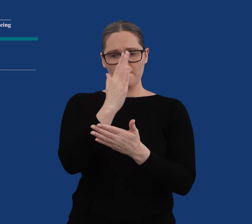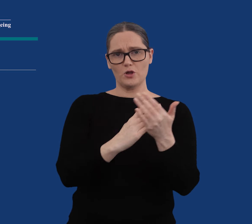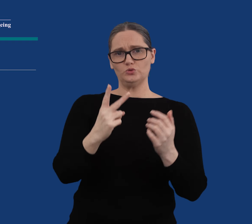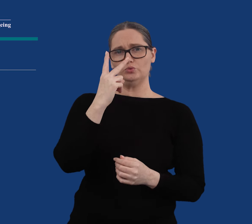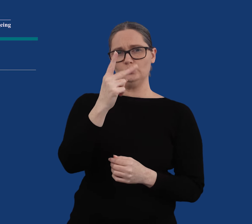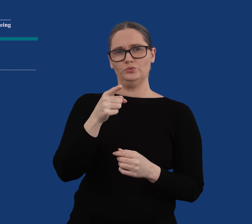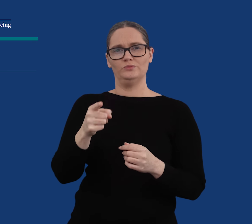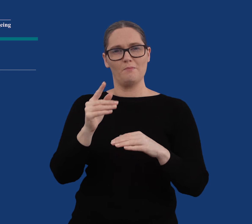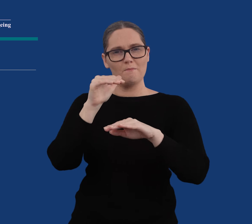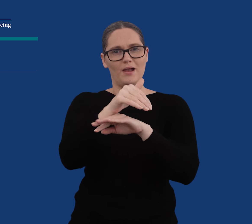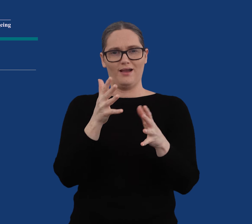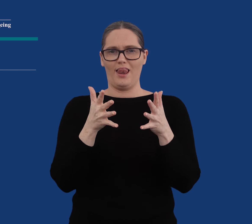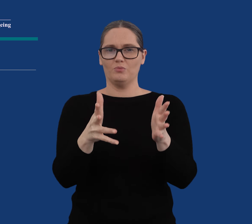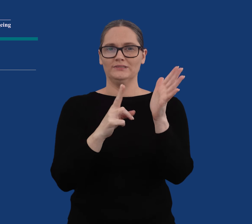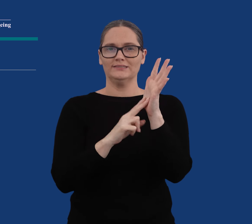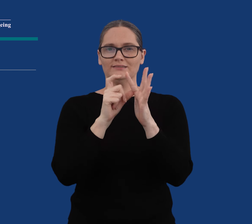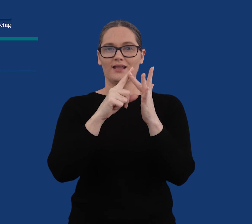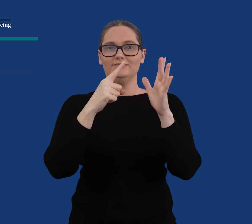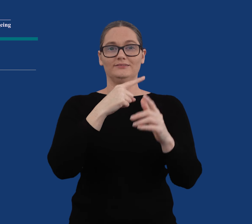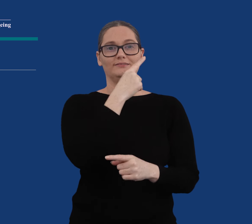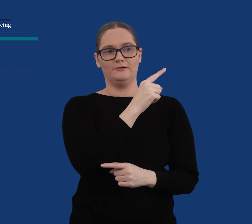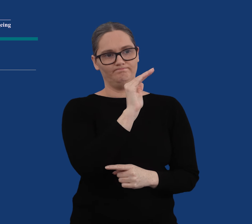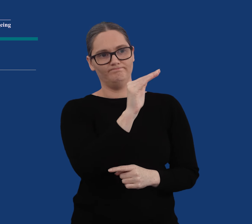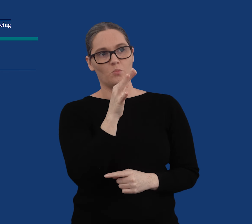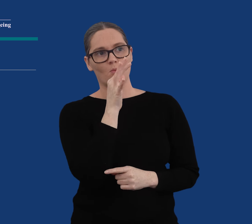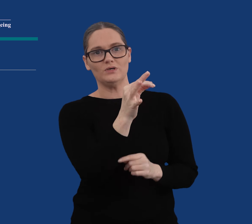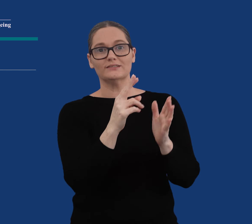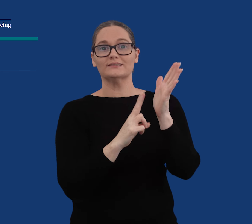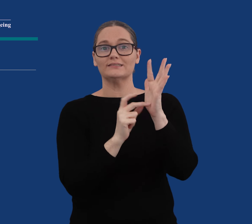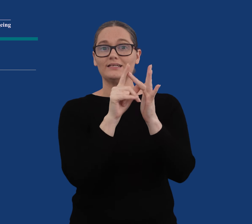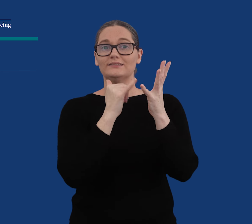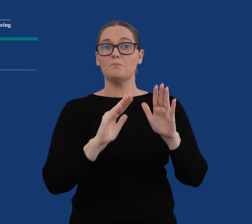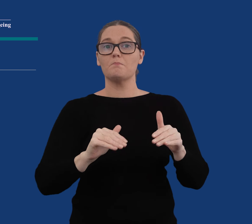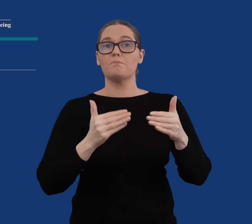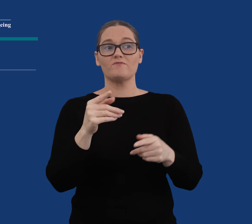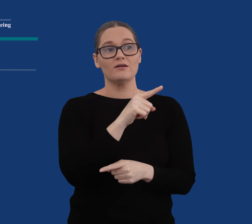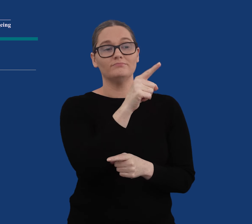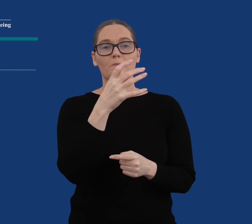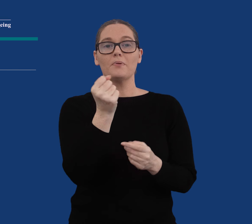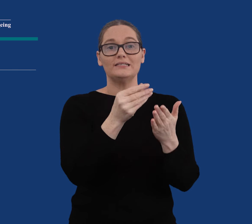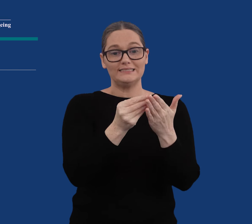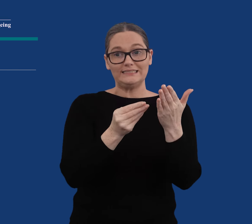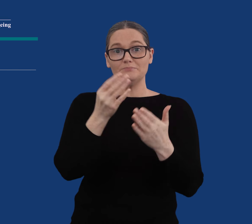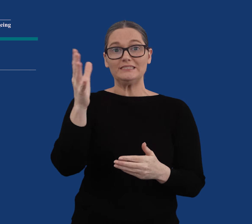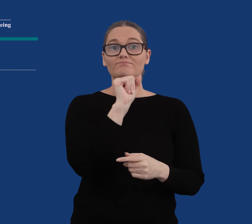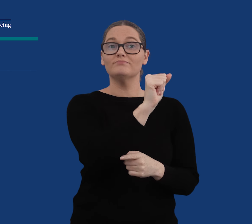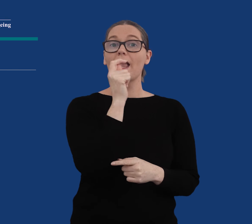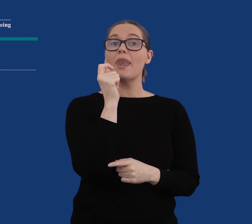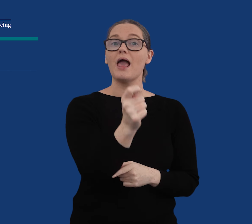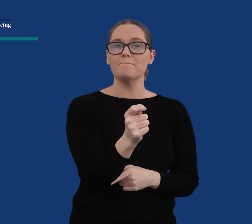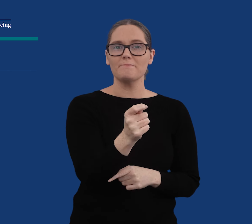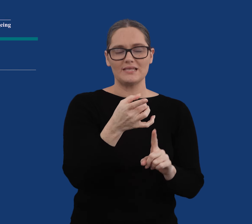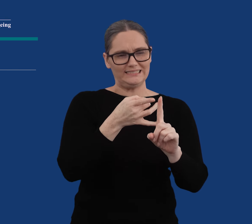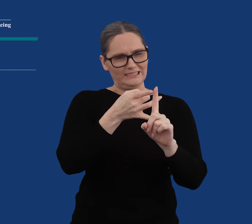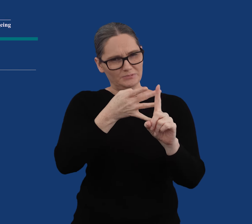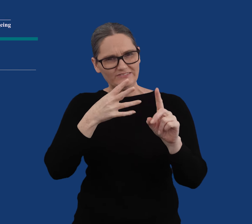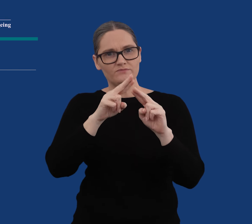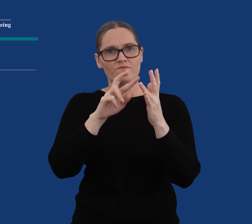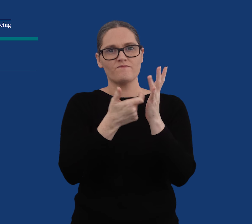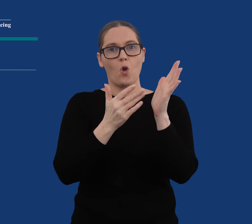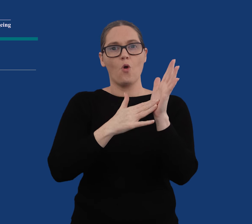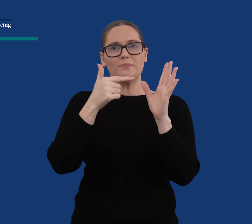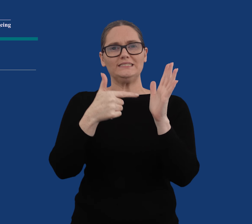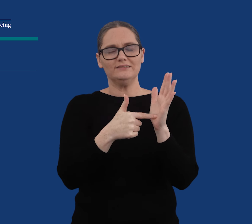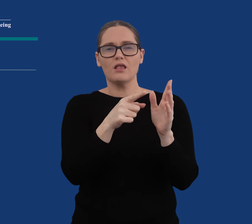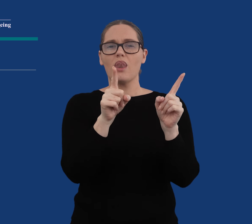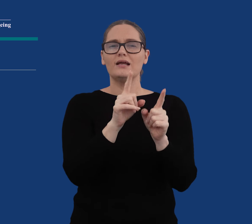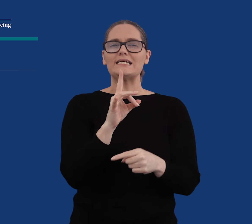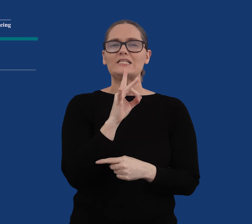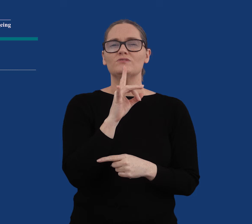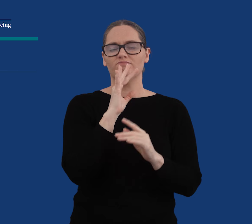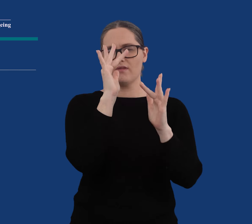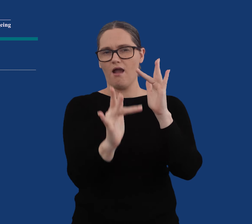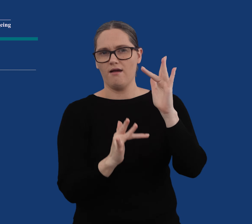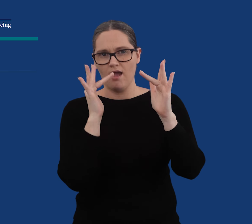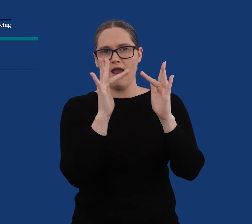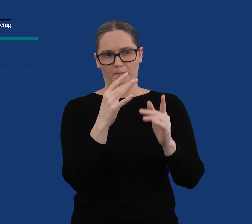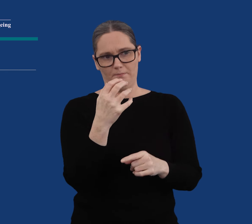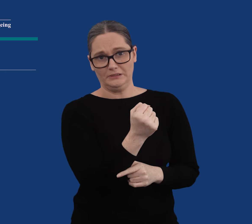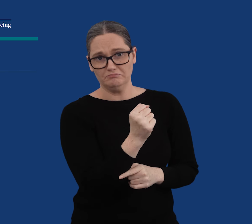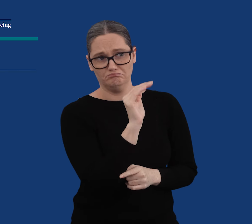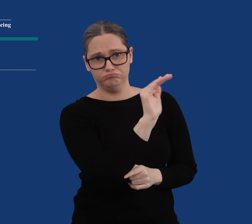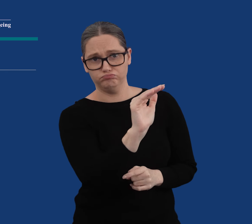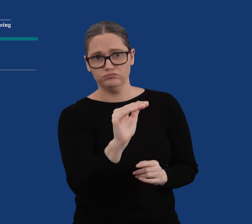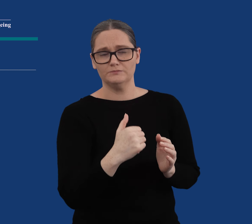Part 2 allows the NDIA to only accept claims from NDIS providers in a particular format, such as electronically.